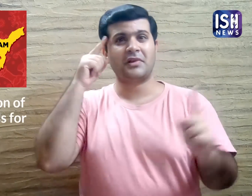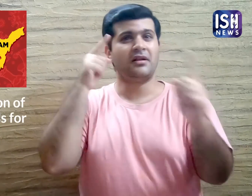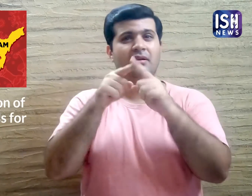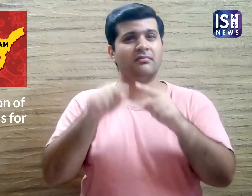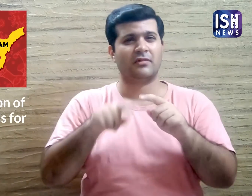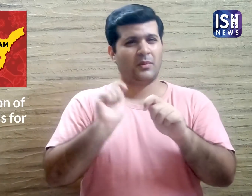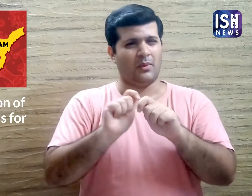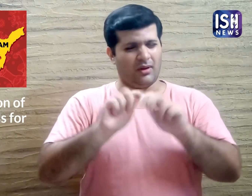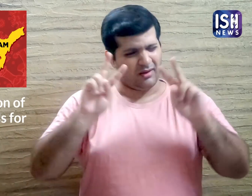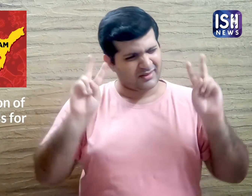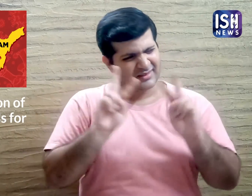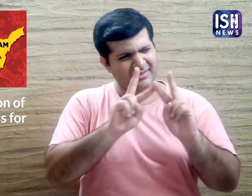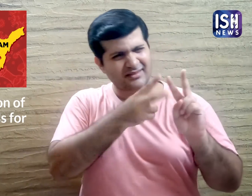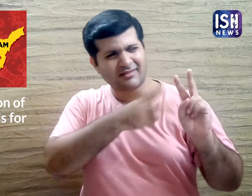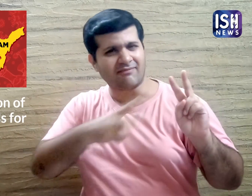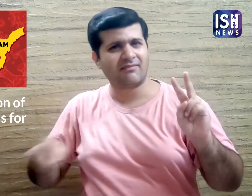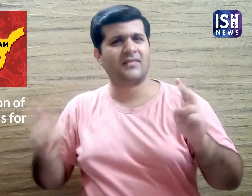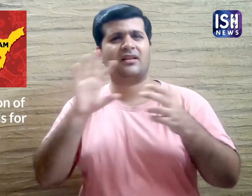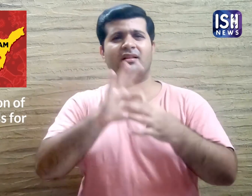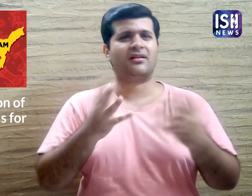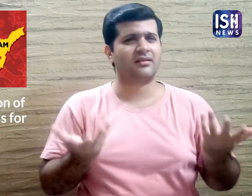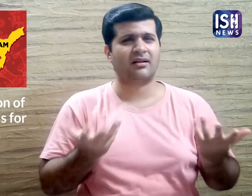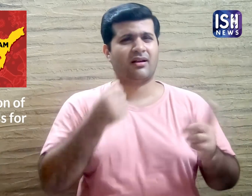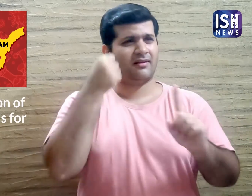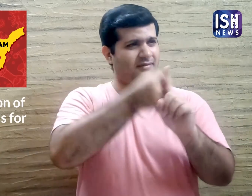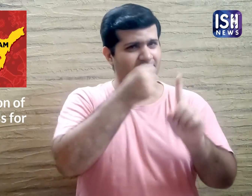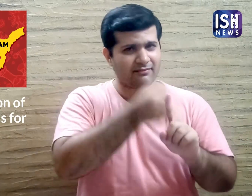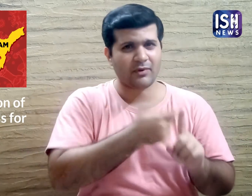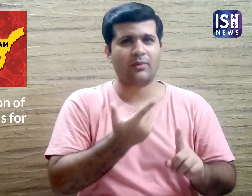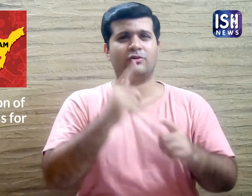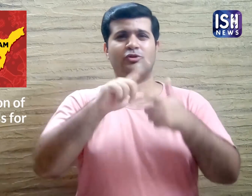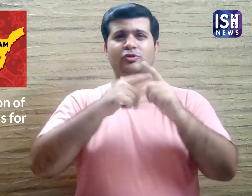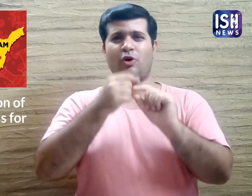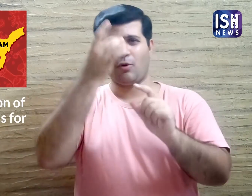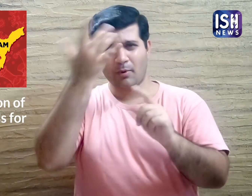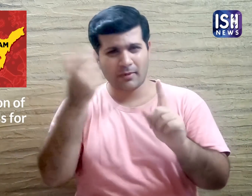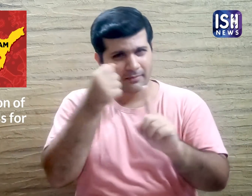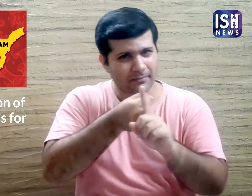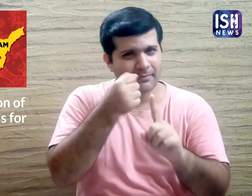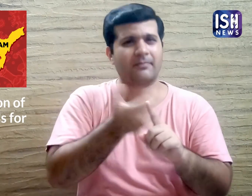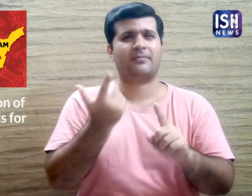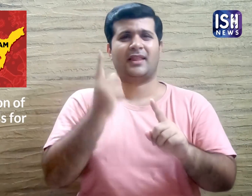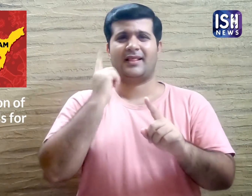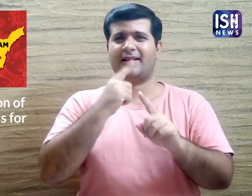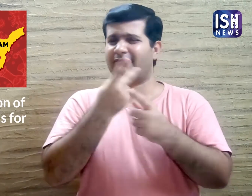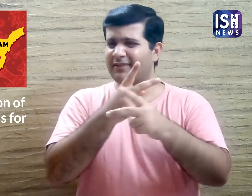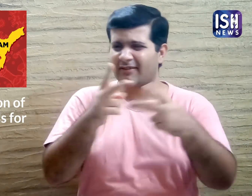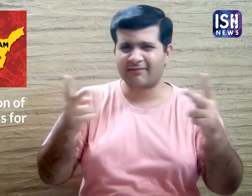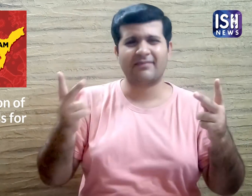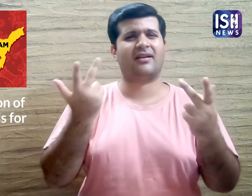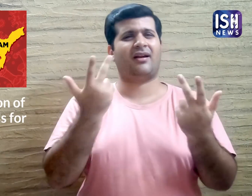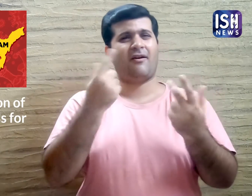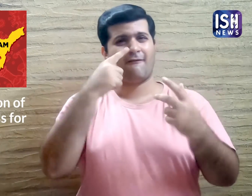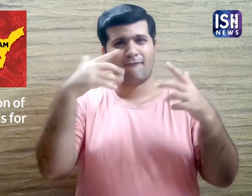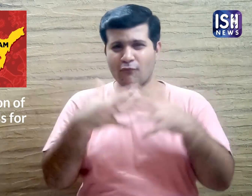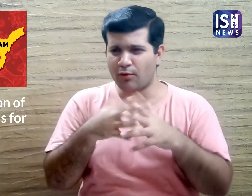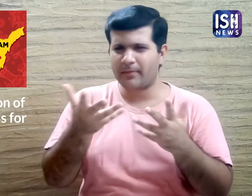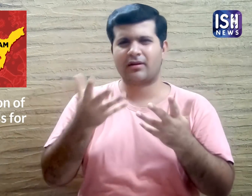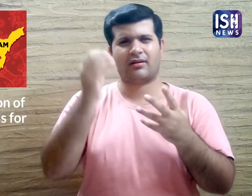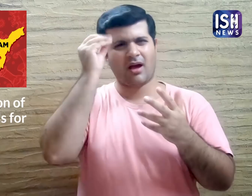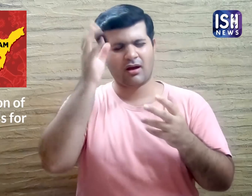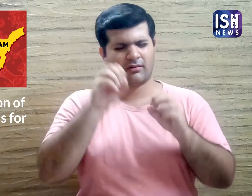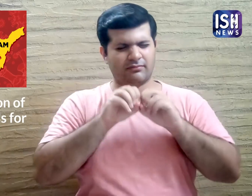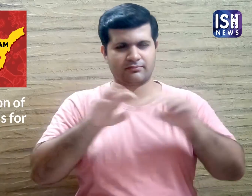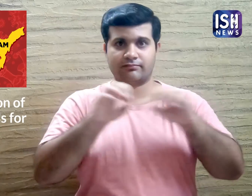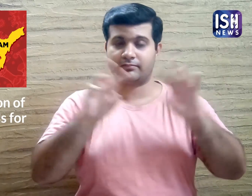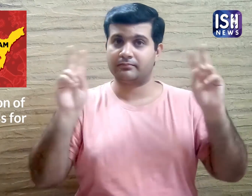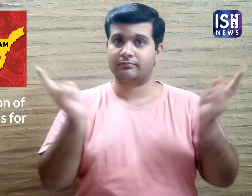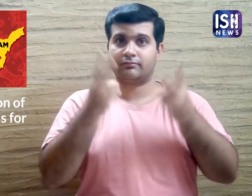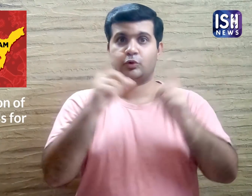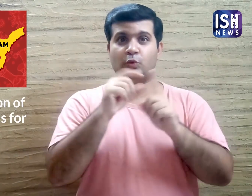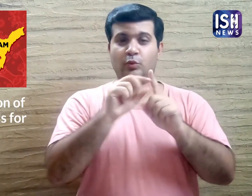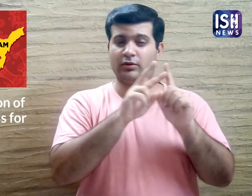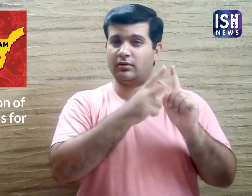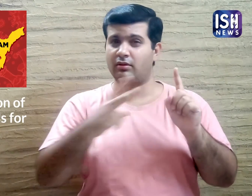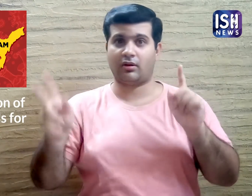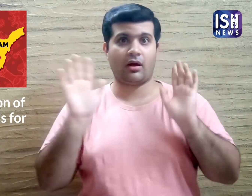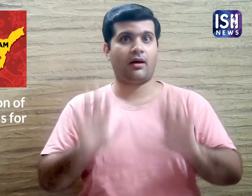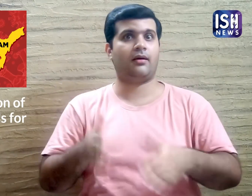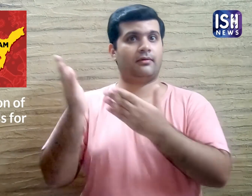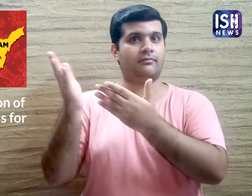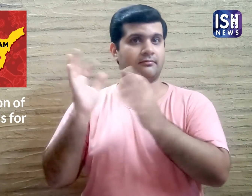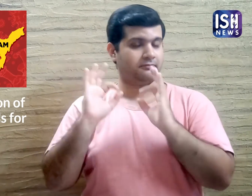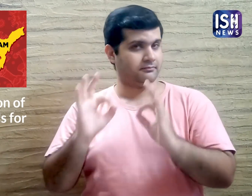They work to advocate for Deaf rights, employment, create awareness among women, etc.